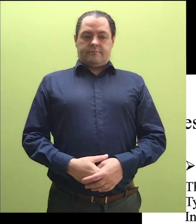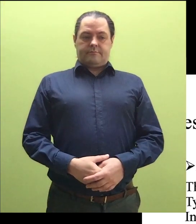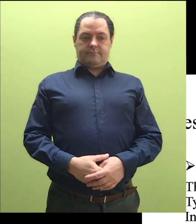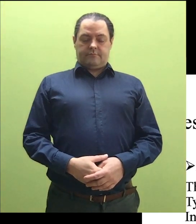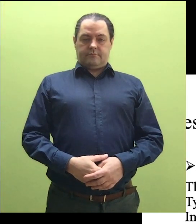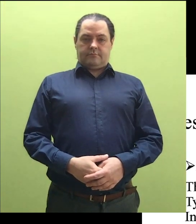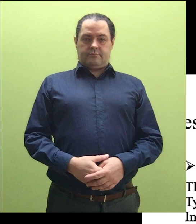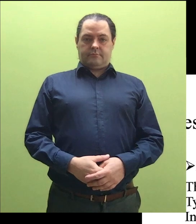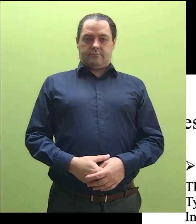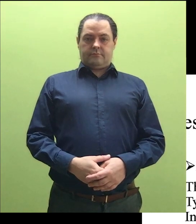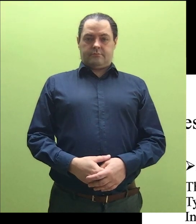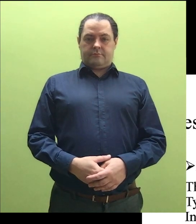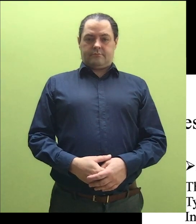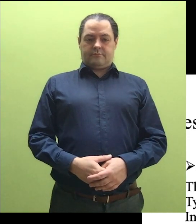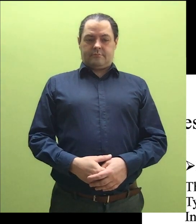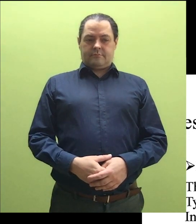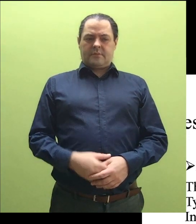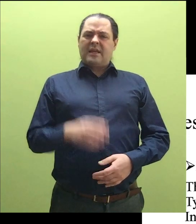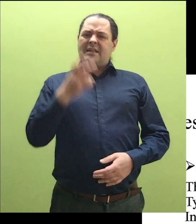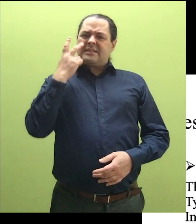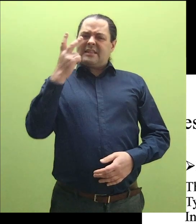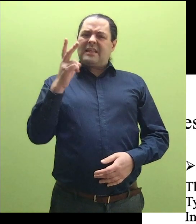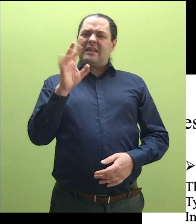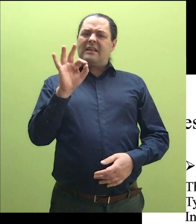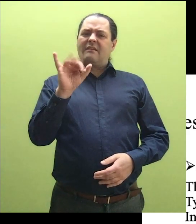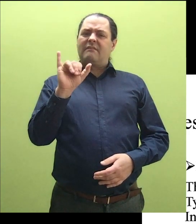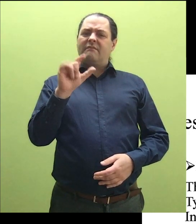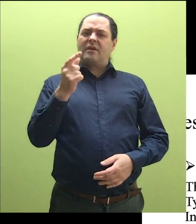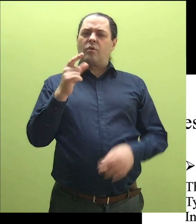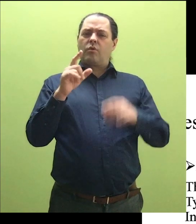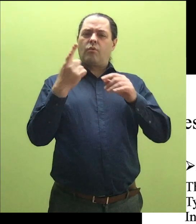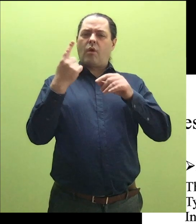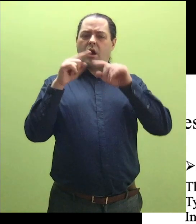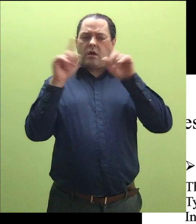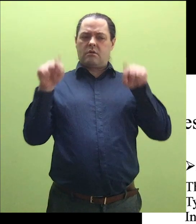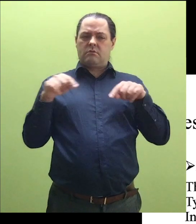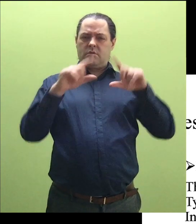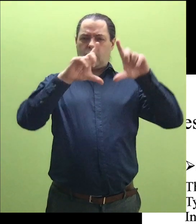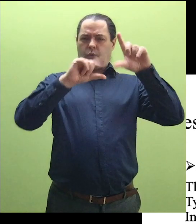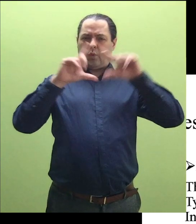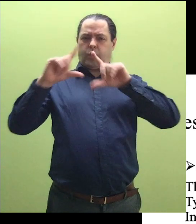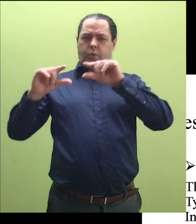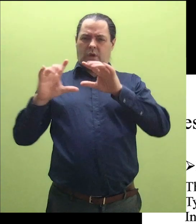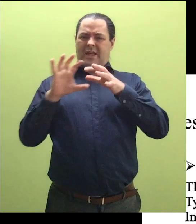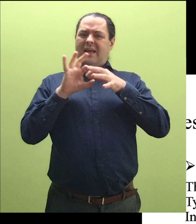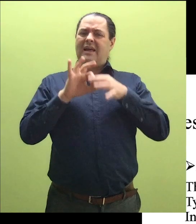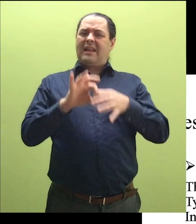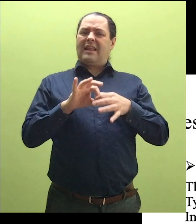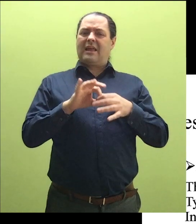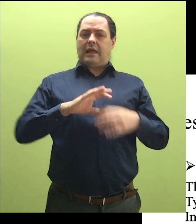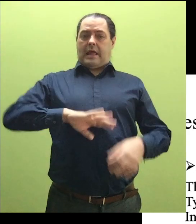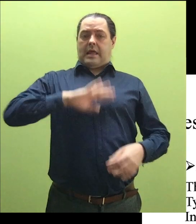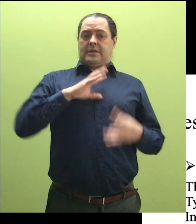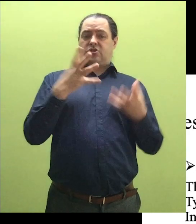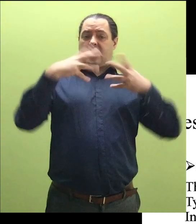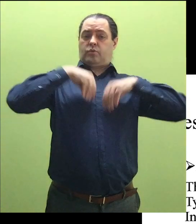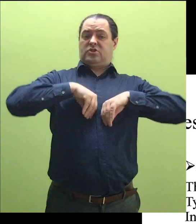instances of which different age of acquisition groups preferred either one of these strategies of labor alternation, classifier